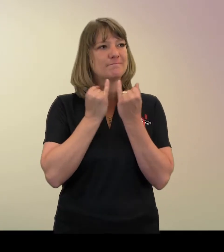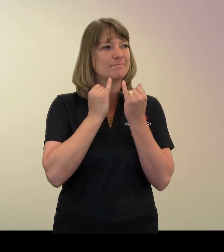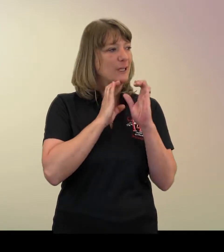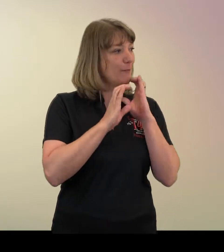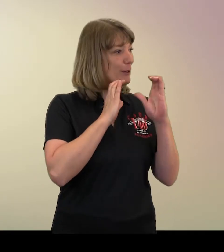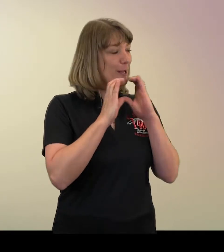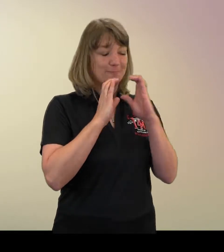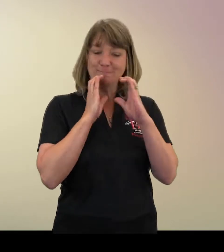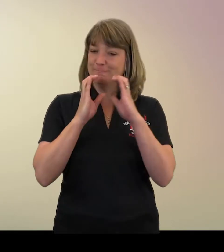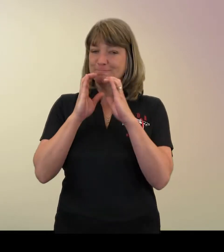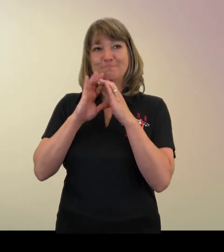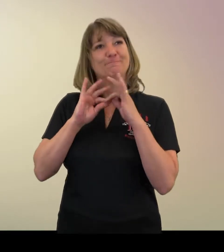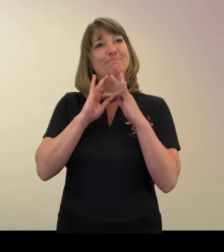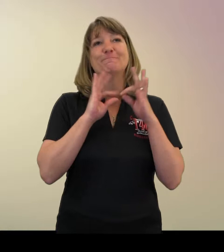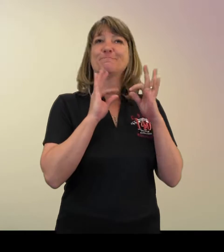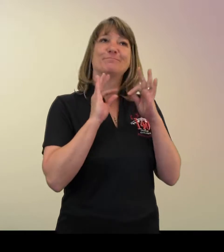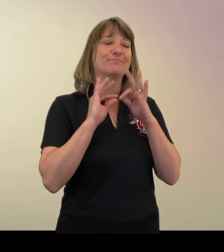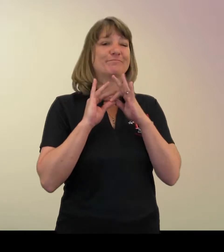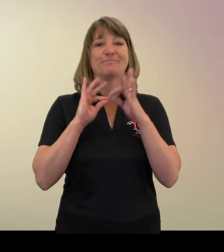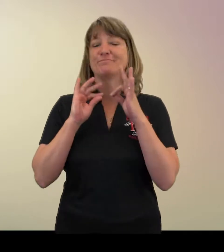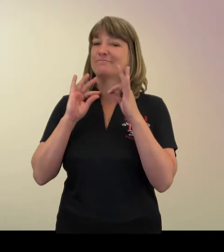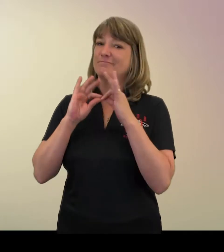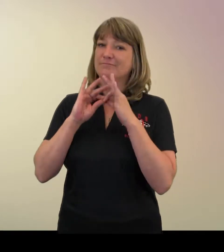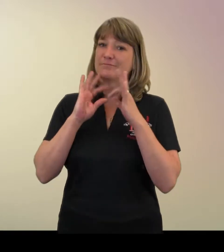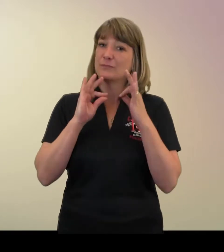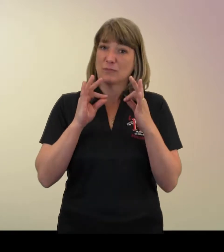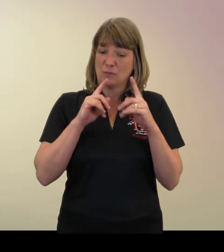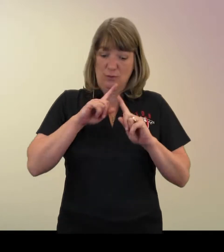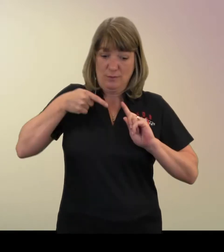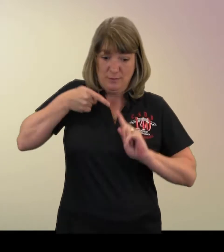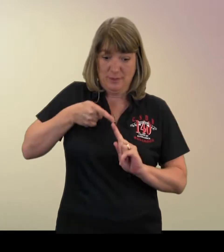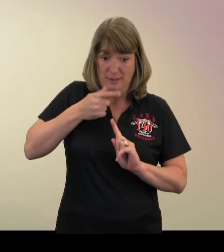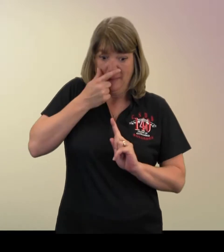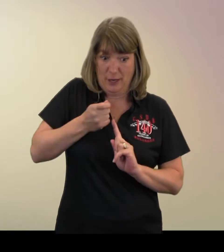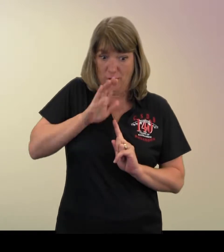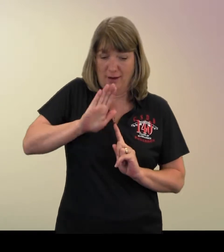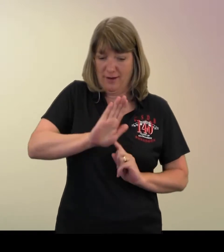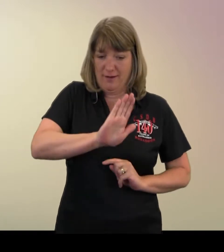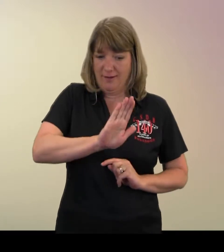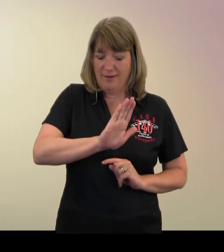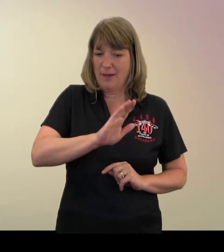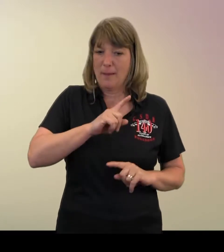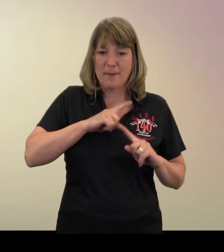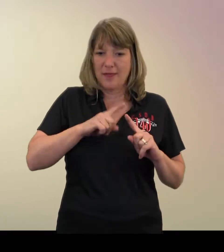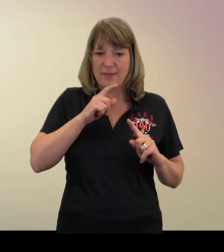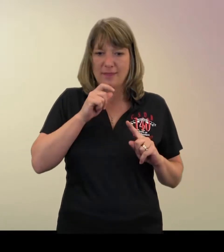communicating a lot, they're saying a lot, often about a very specific interest, but they're not